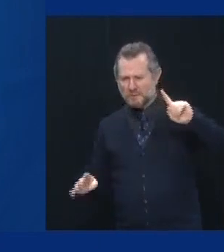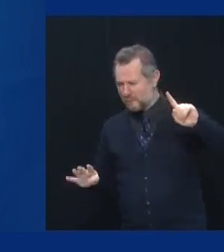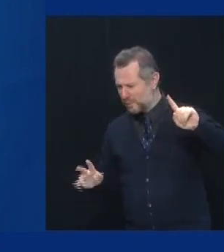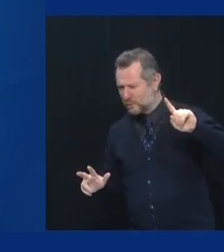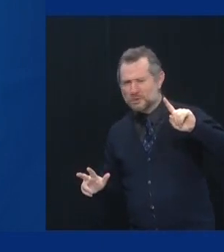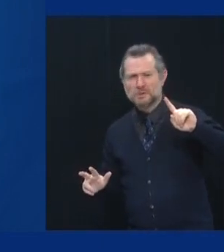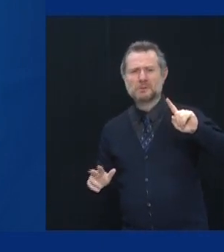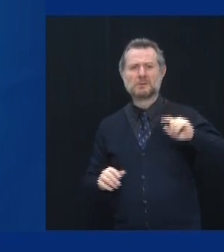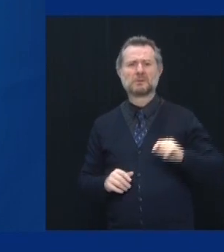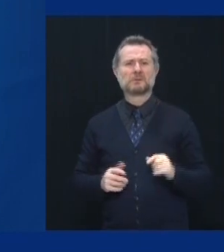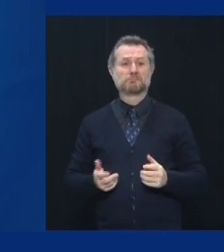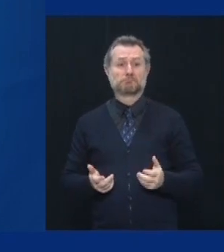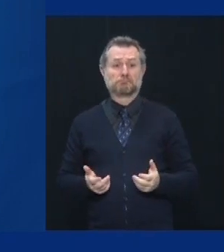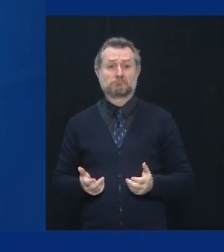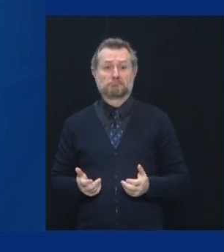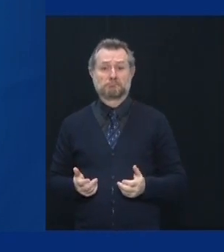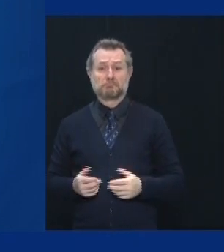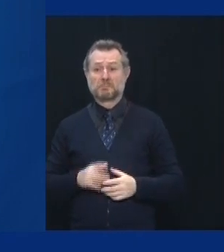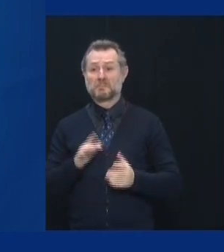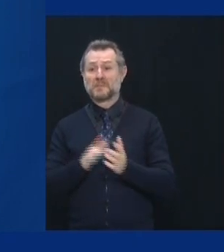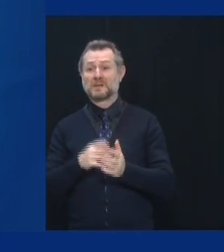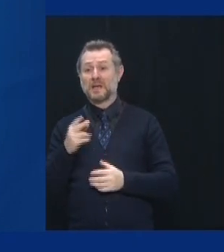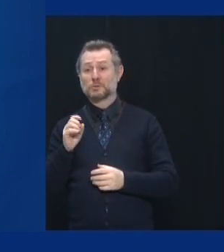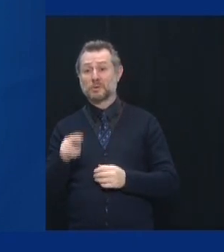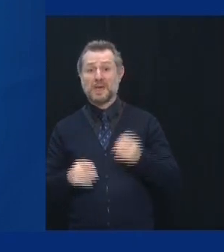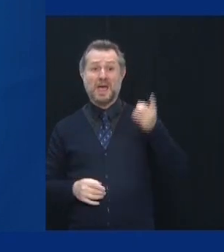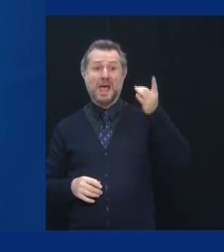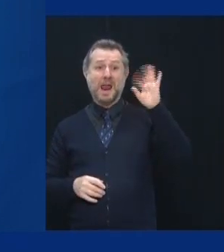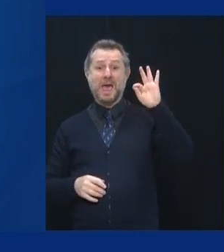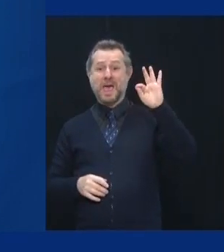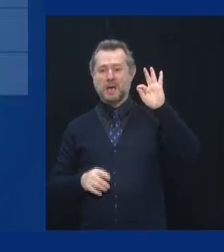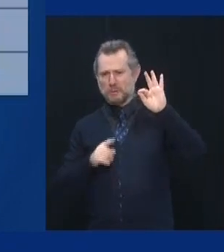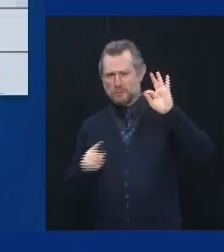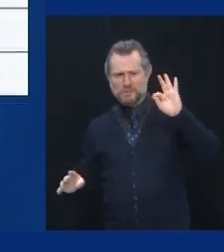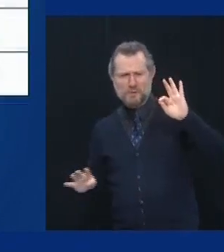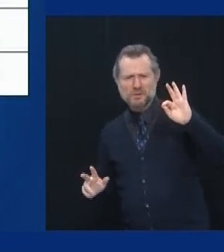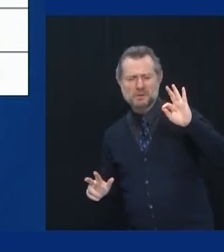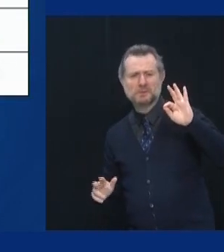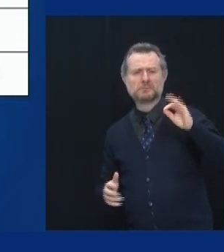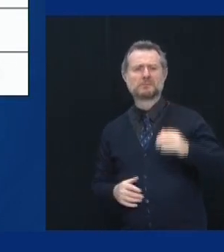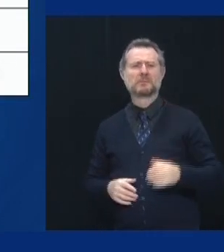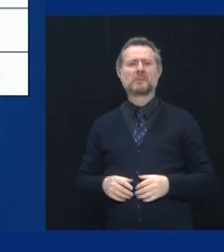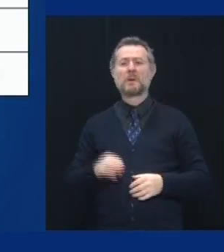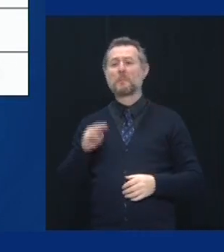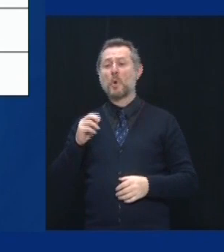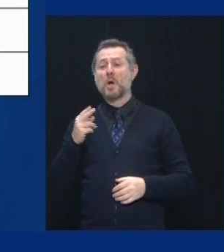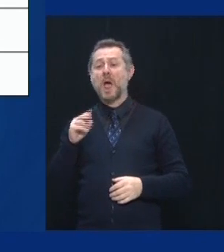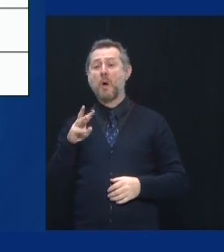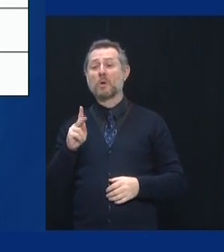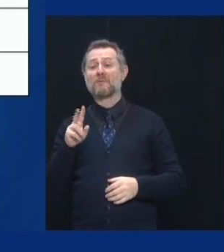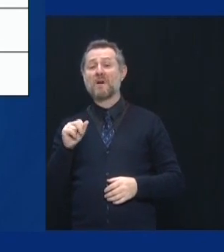CENTRAL NEW YORK, KROUSE HOSPITAL DOWN FROM 74, FINGER LAKES, 54.